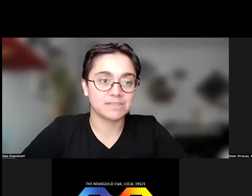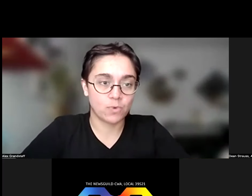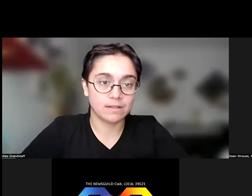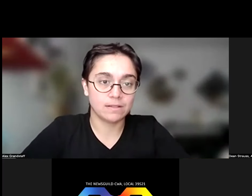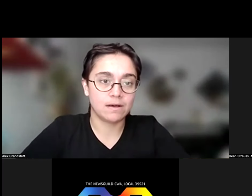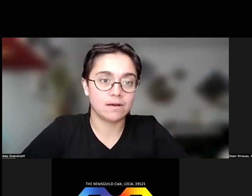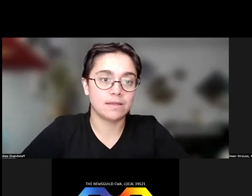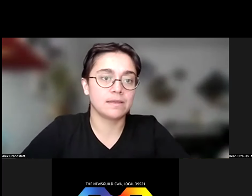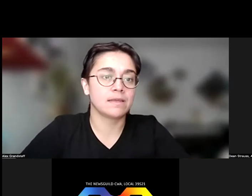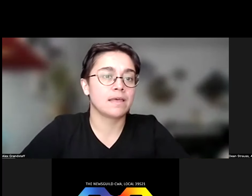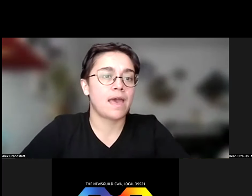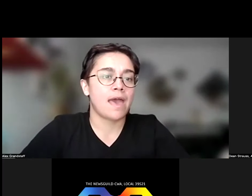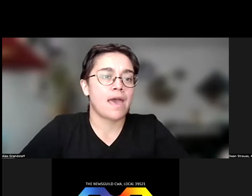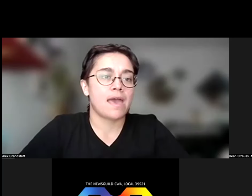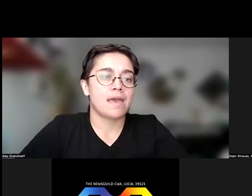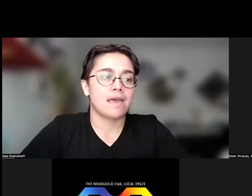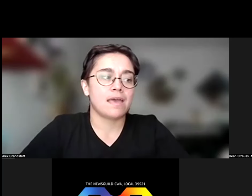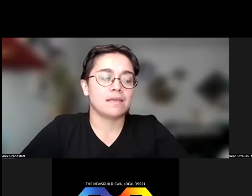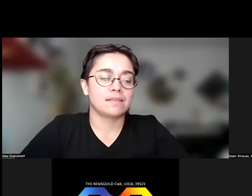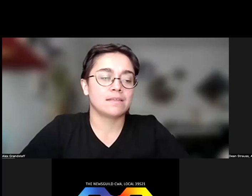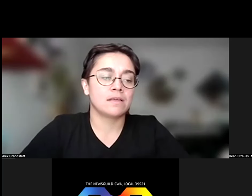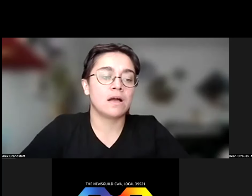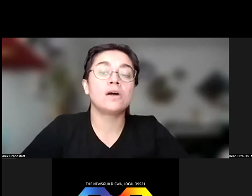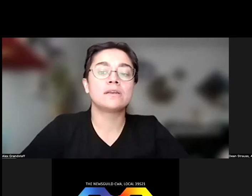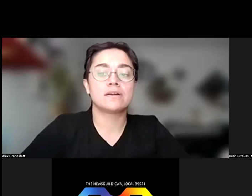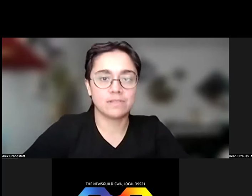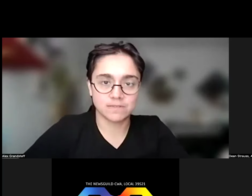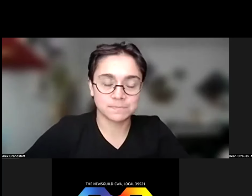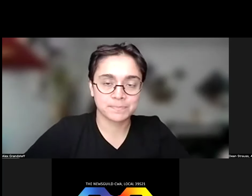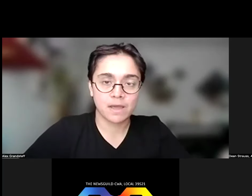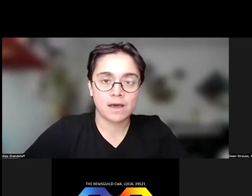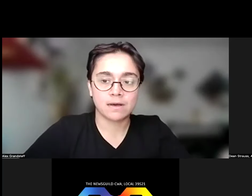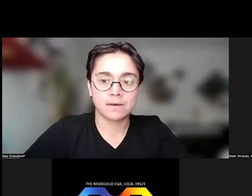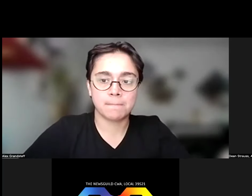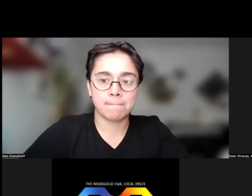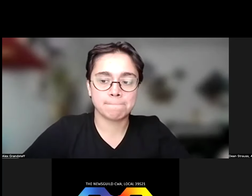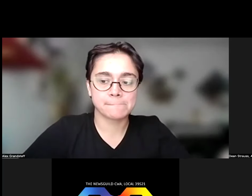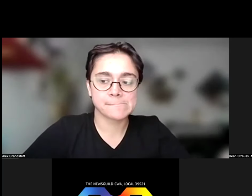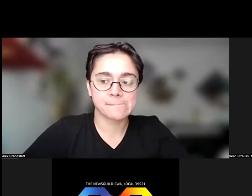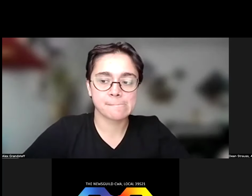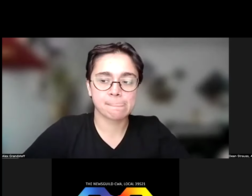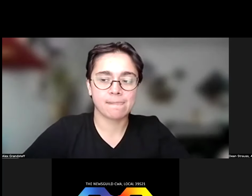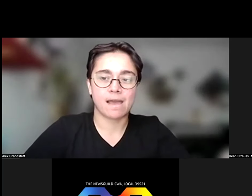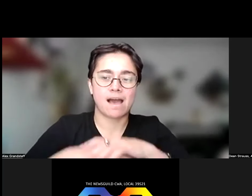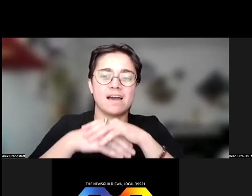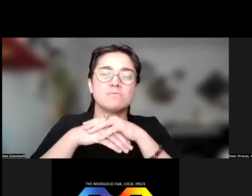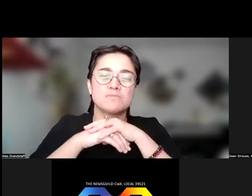thoughtful. about how we are doing public policy. -- advocacy. I think it is more important now, as well, on another level.